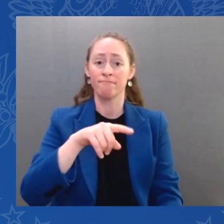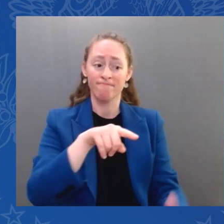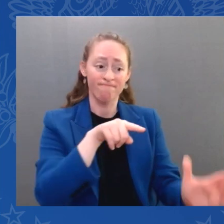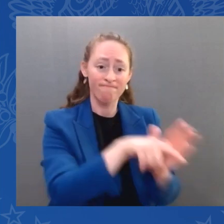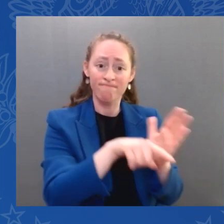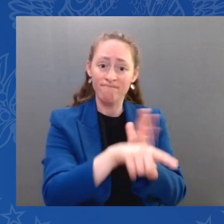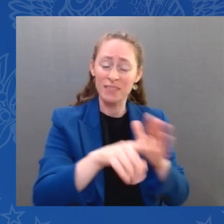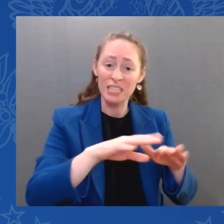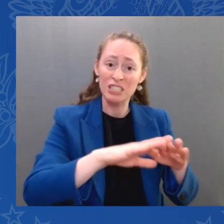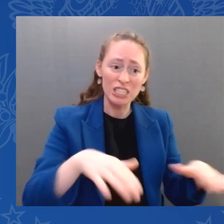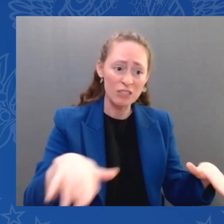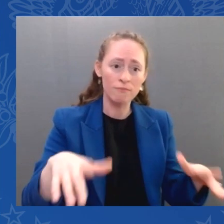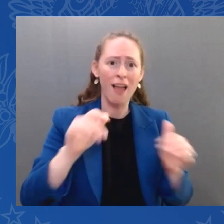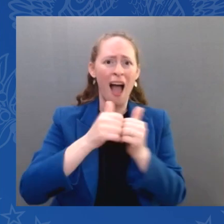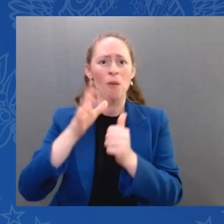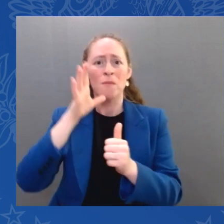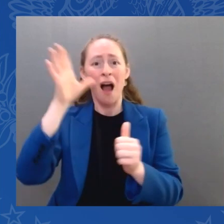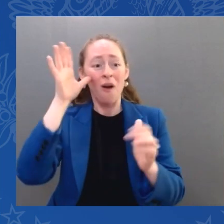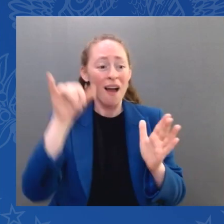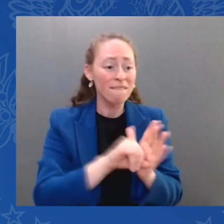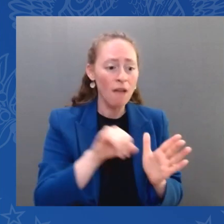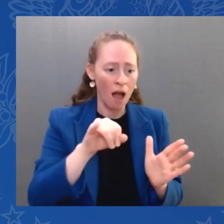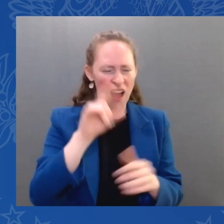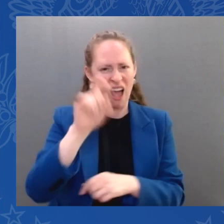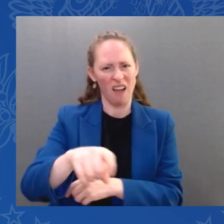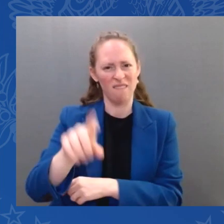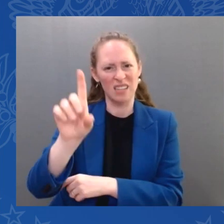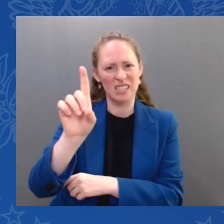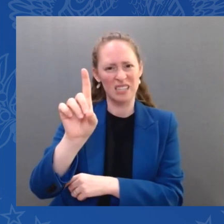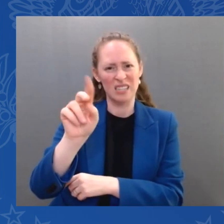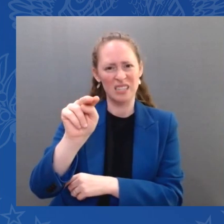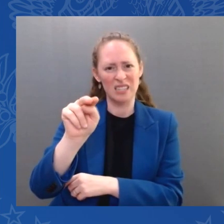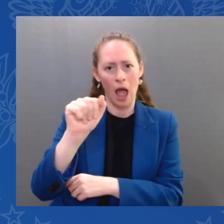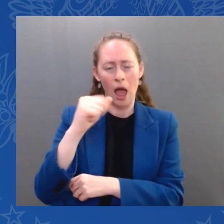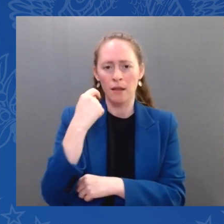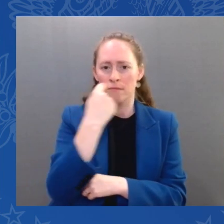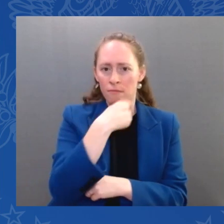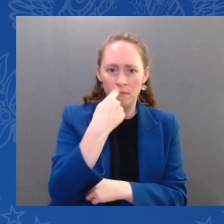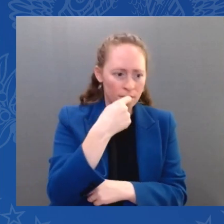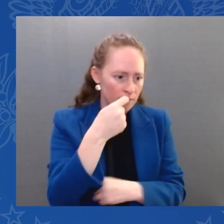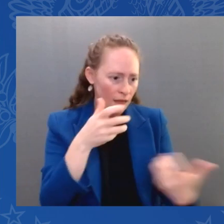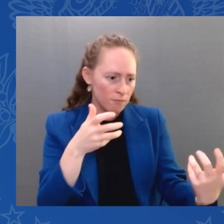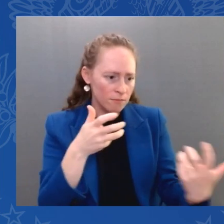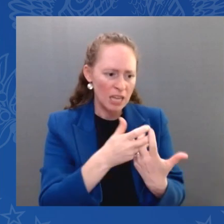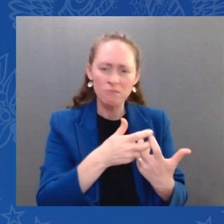It's why trauma surgeons who train for years for these moments know it's unlikely that someone shot